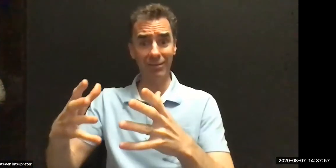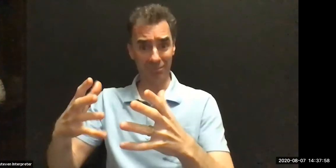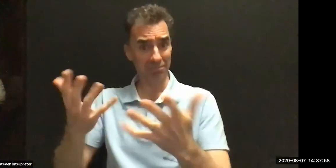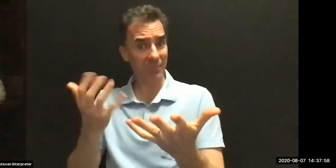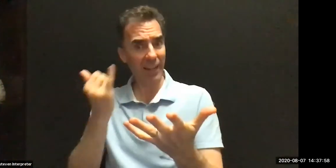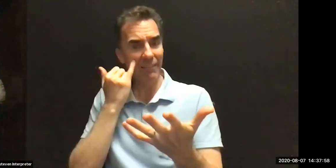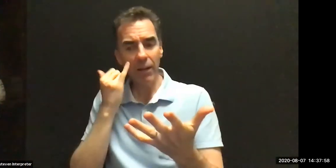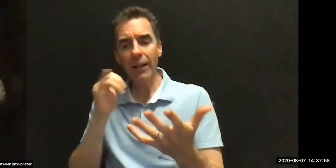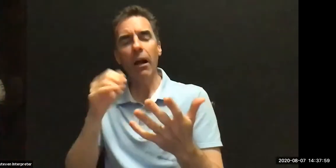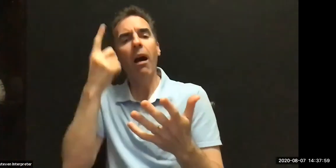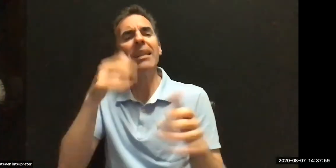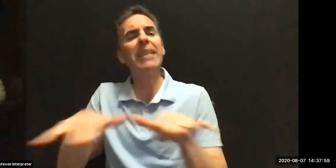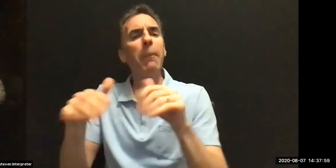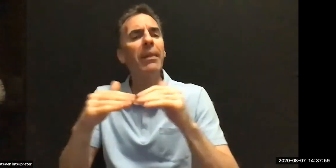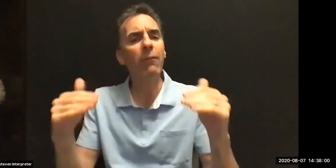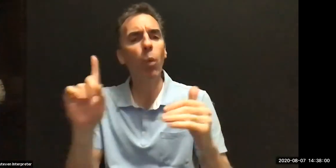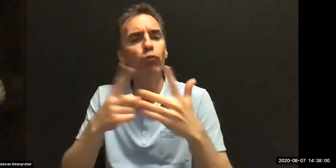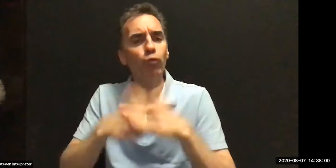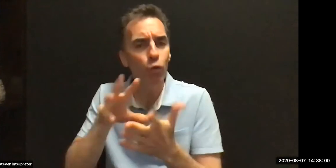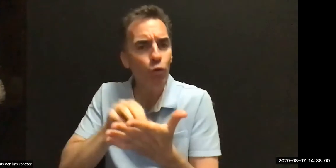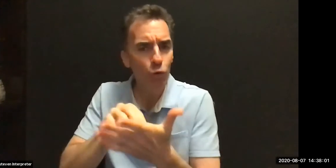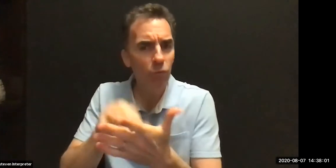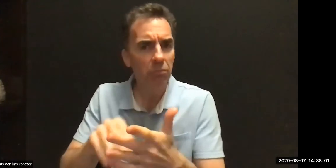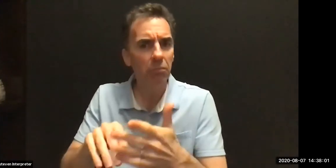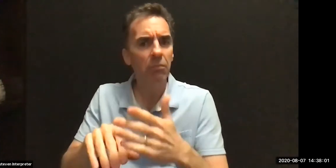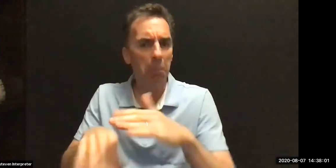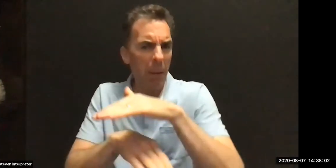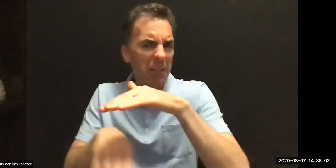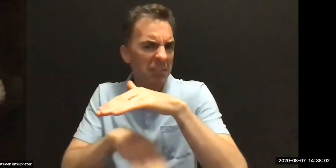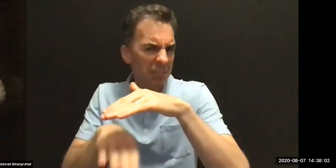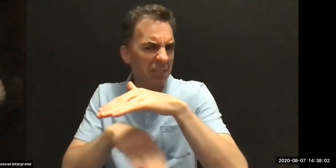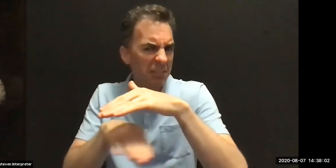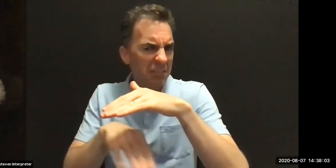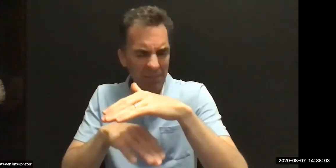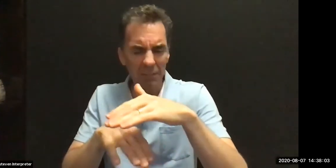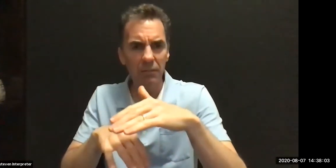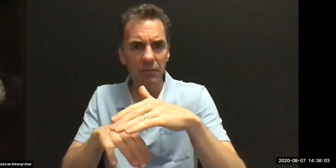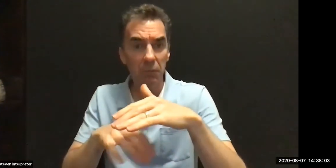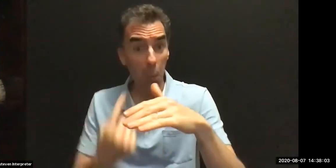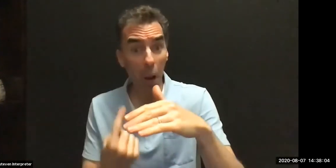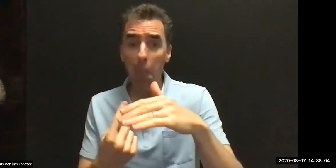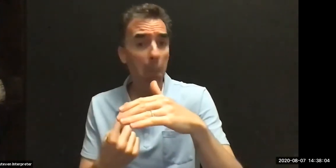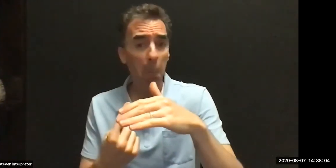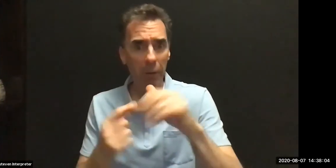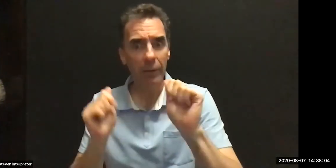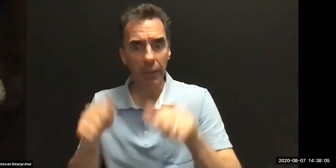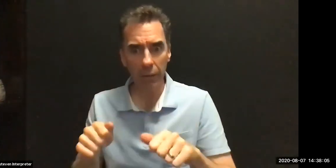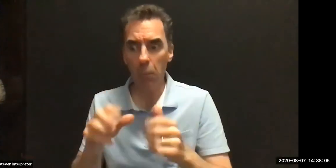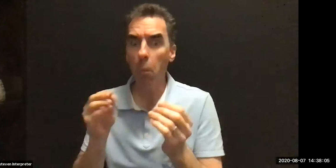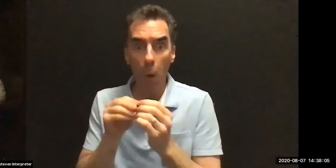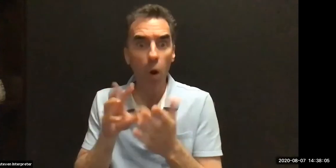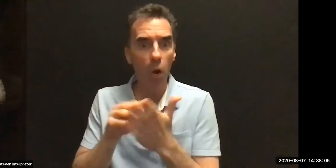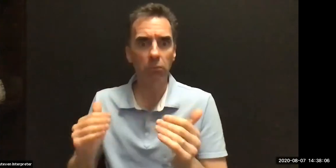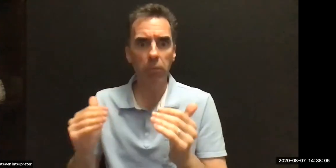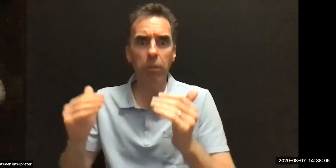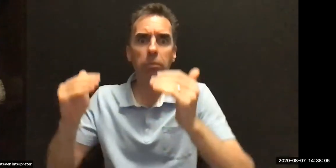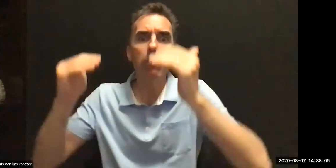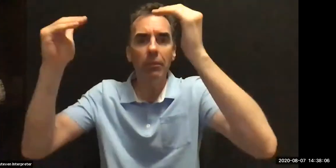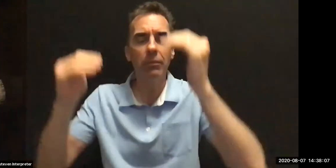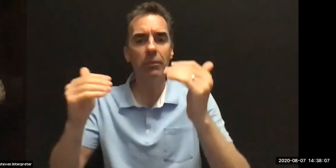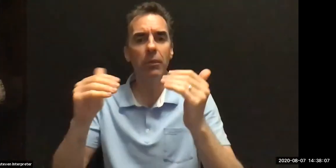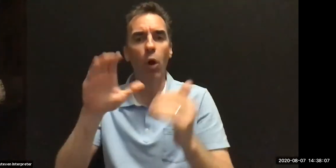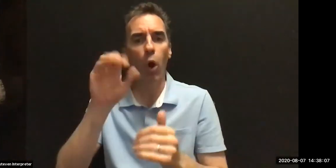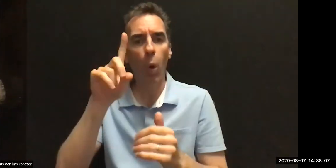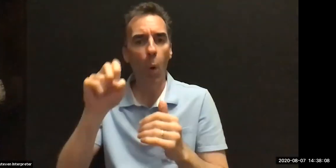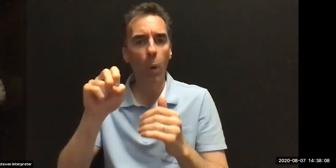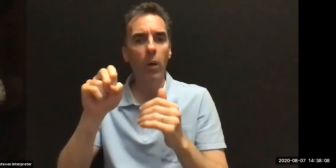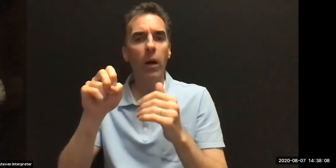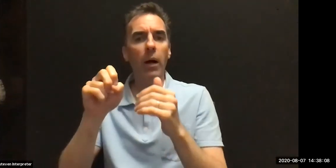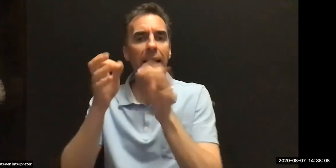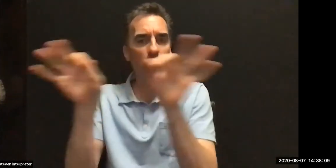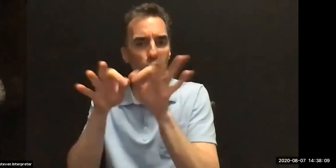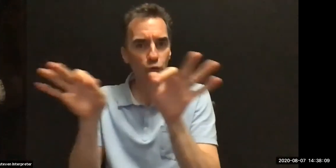Channelle Charest: And we start those courses at a really basic level, and then we go up to really elevated coding language level. So they are stackable they're meant to be taken one after the other.